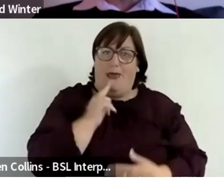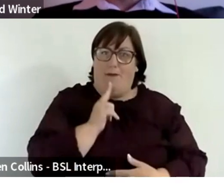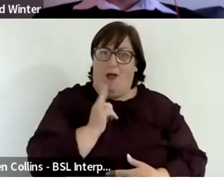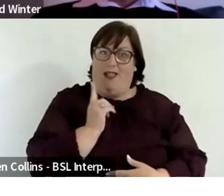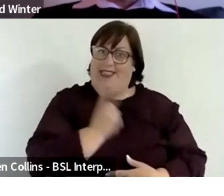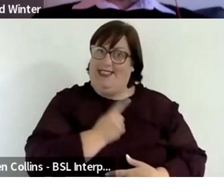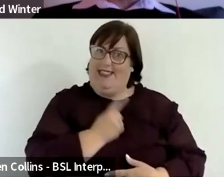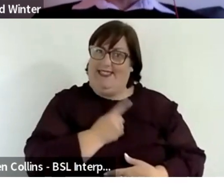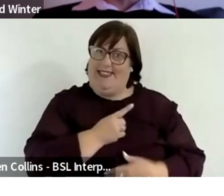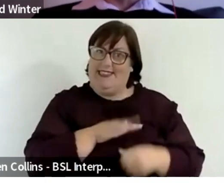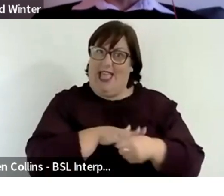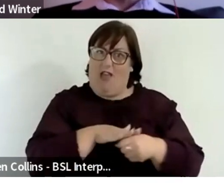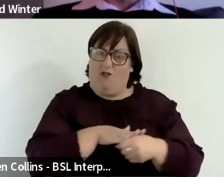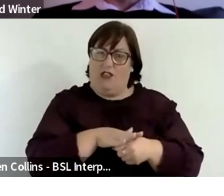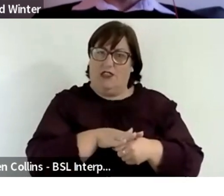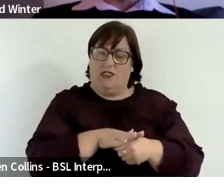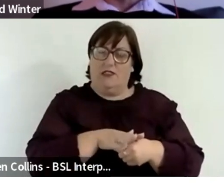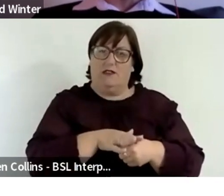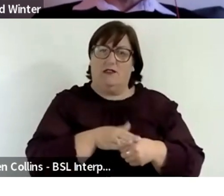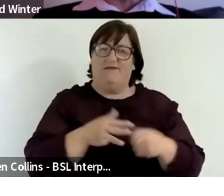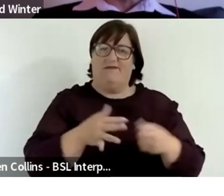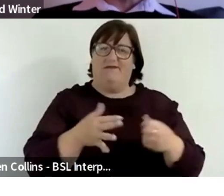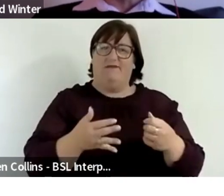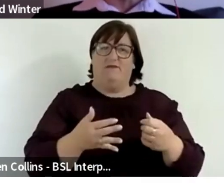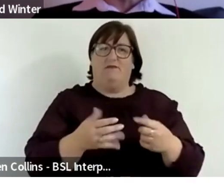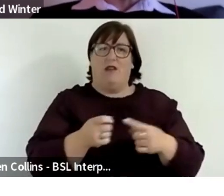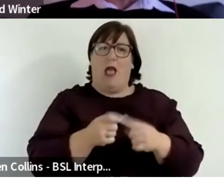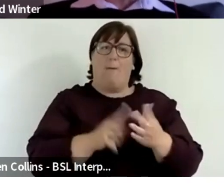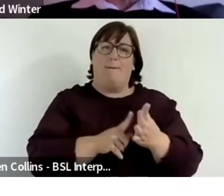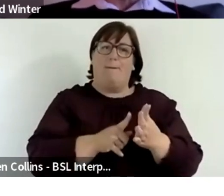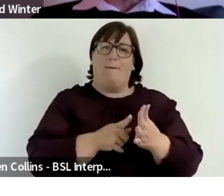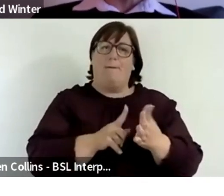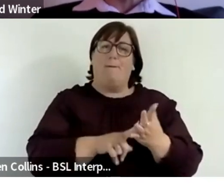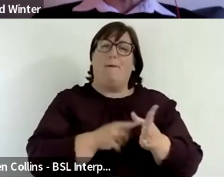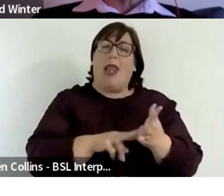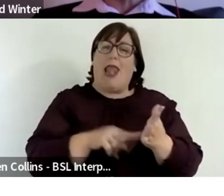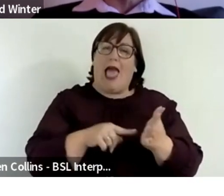We have plant operatives, the people driving the diggers and the cranes and the big reasonry.